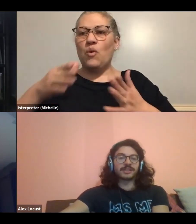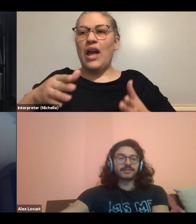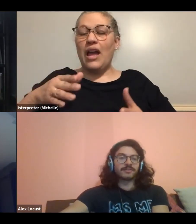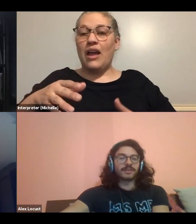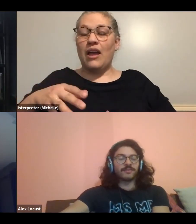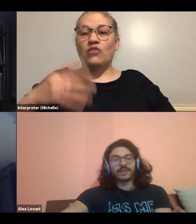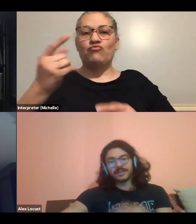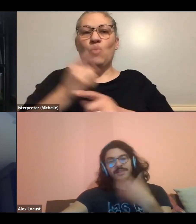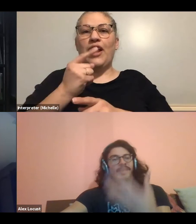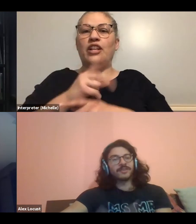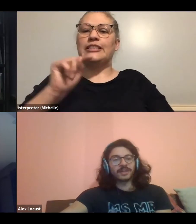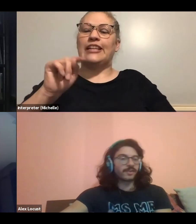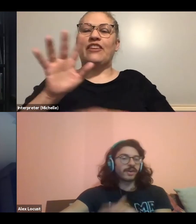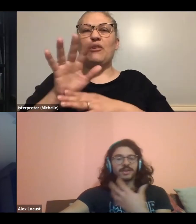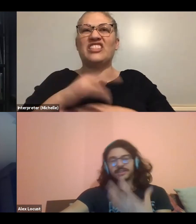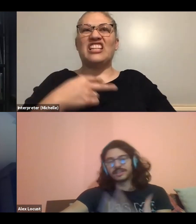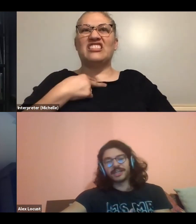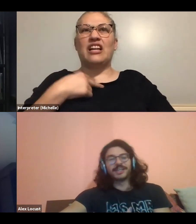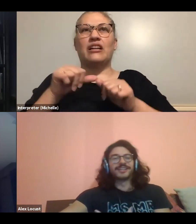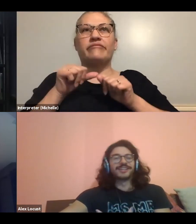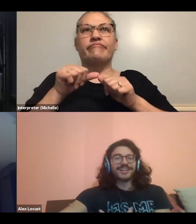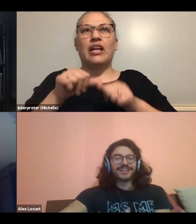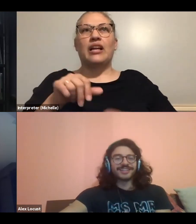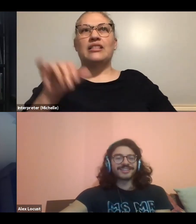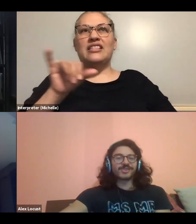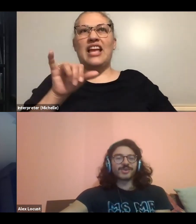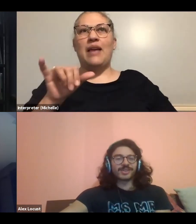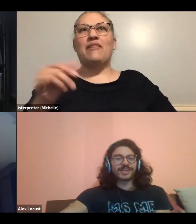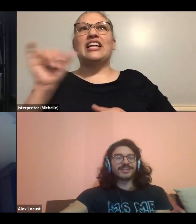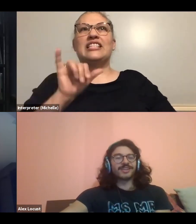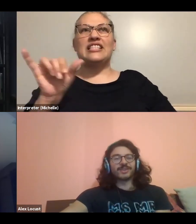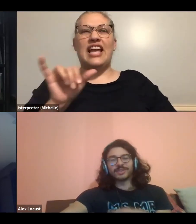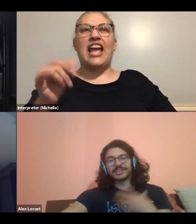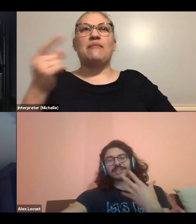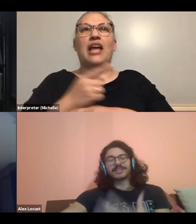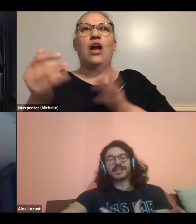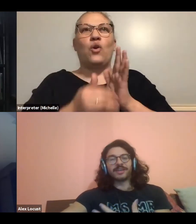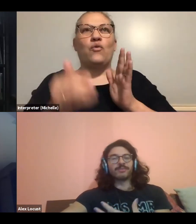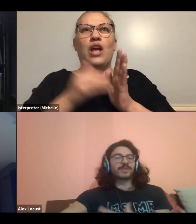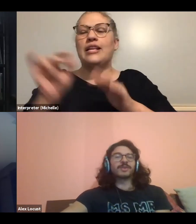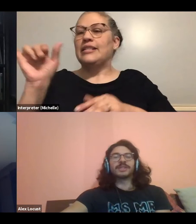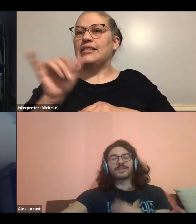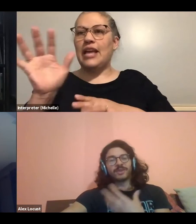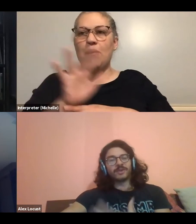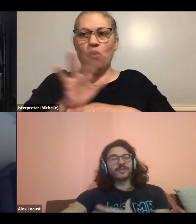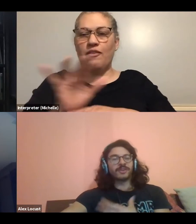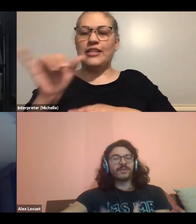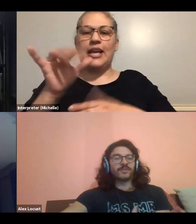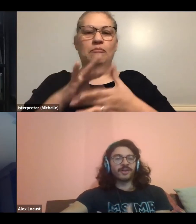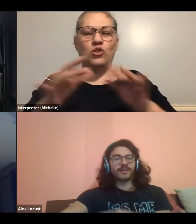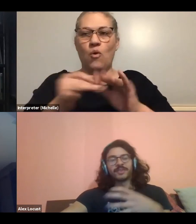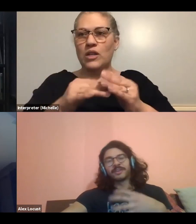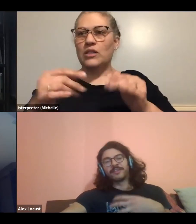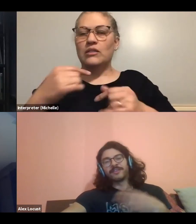Alex Locust: And, to me it just made me think about like the fact that, in a way mainstream media is really stuck it feels kind of like a Groundhog day.